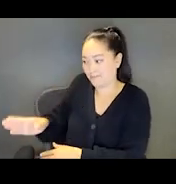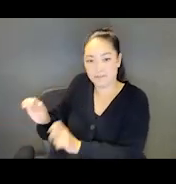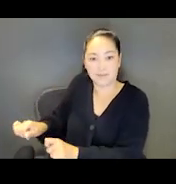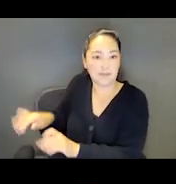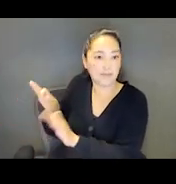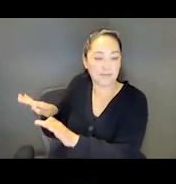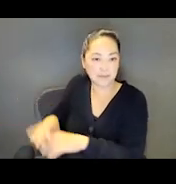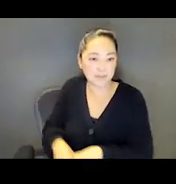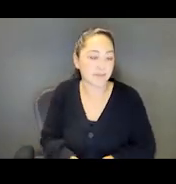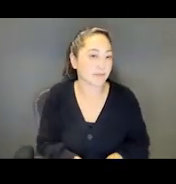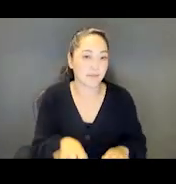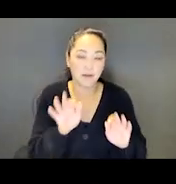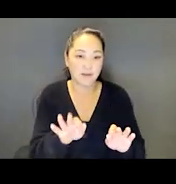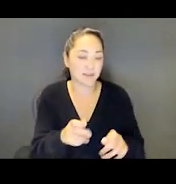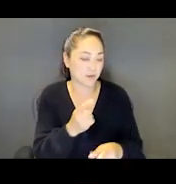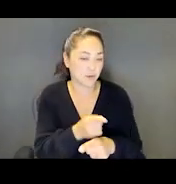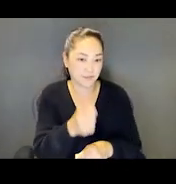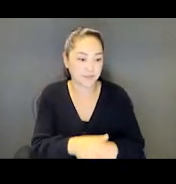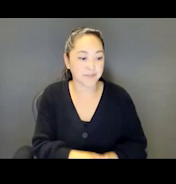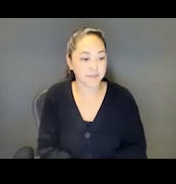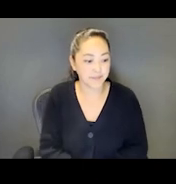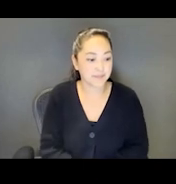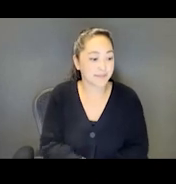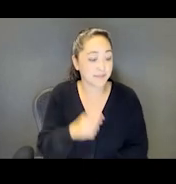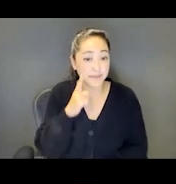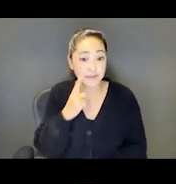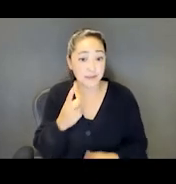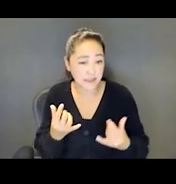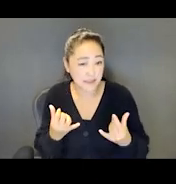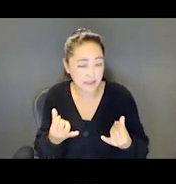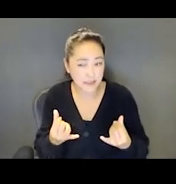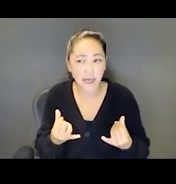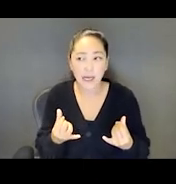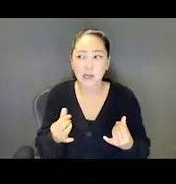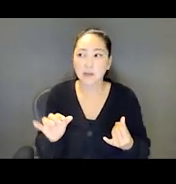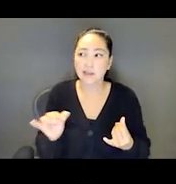Absolutely, and I think I think I up until now and even still a lot of times accessibility